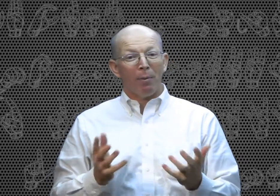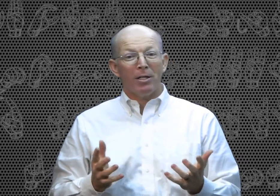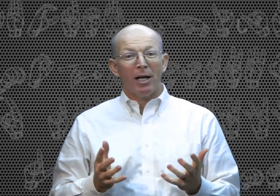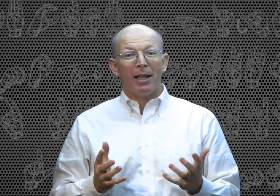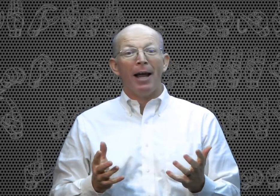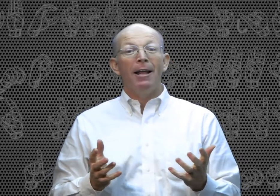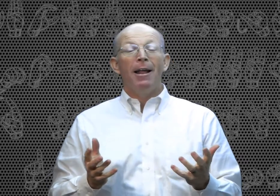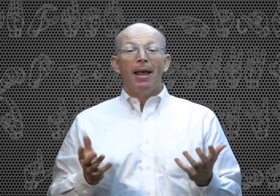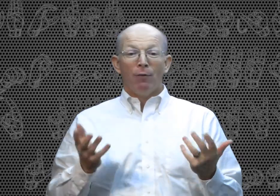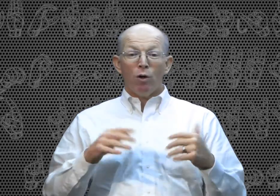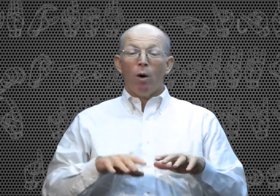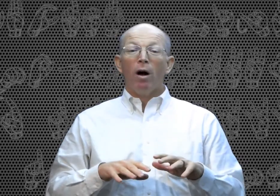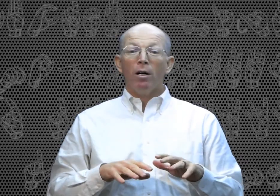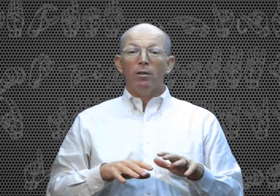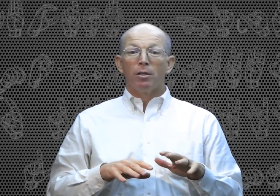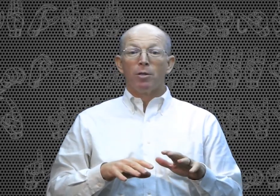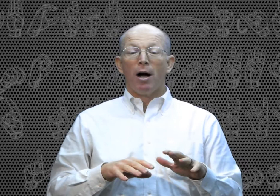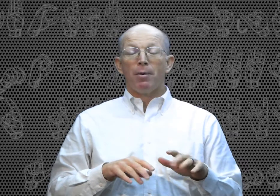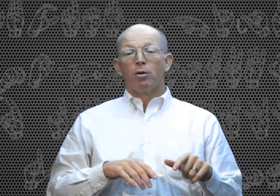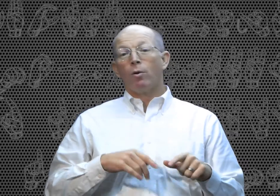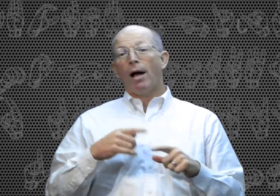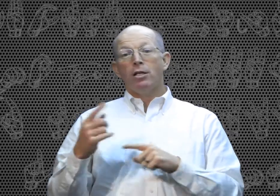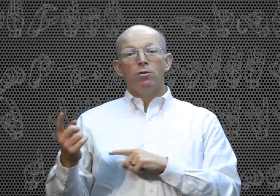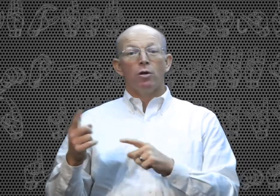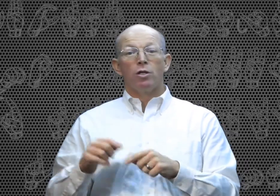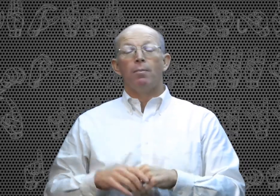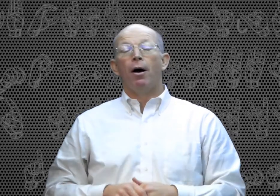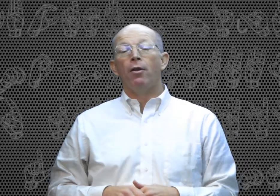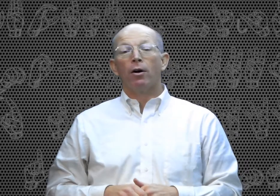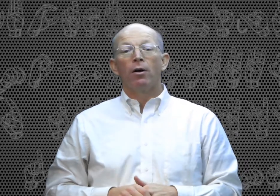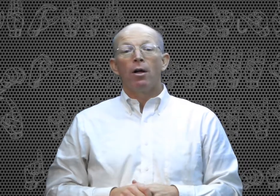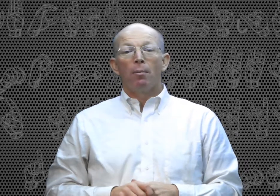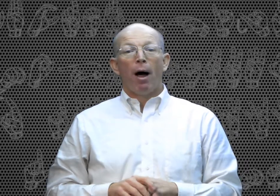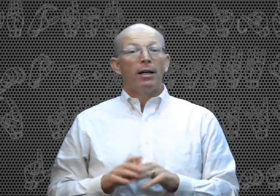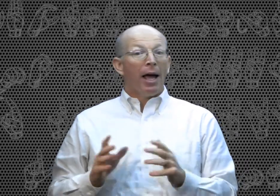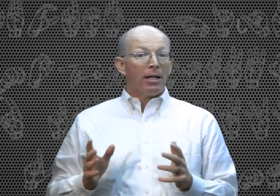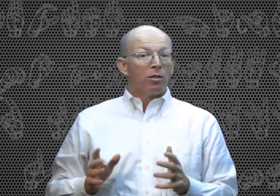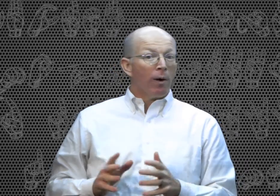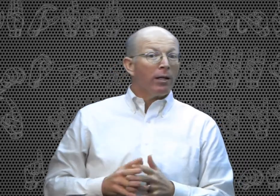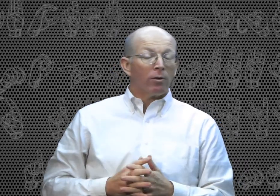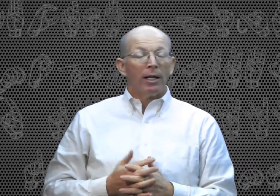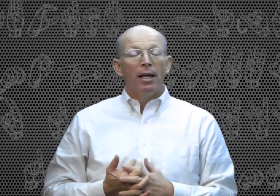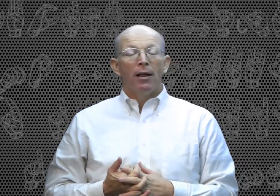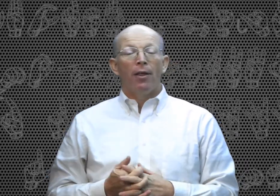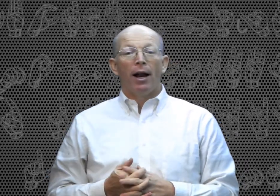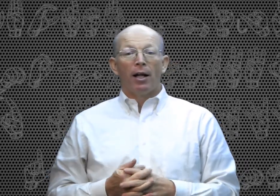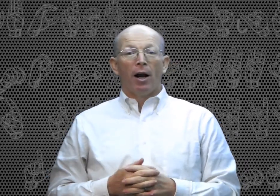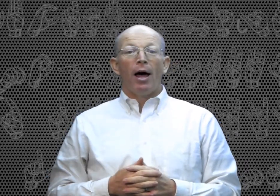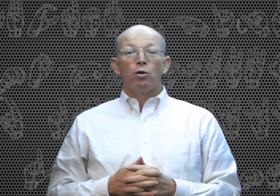I appreciate that. If you are subscribing through iTunes or some other podcast directory that allows